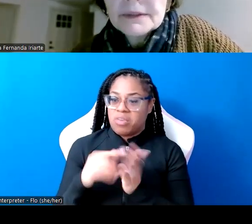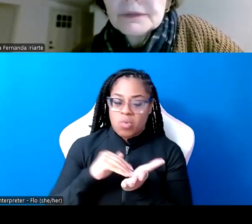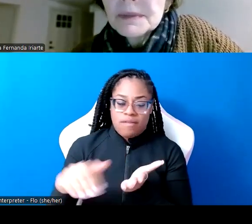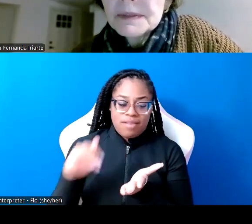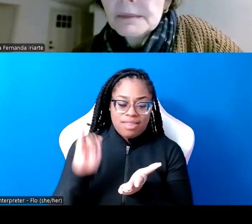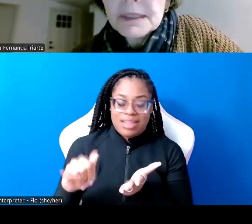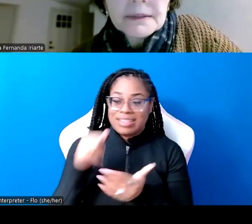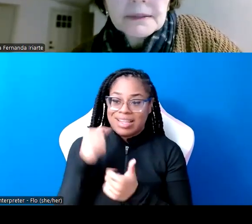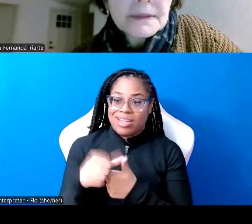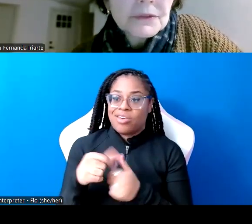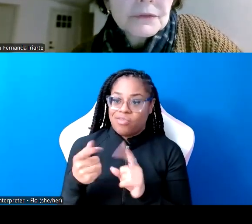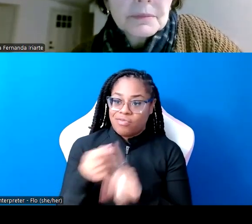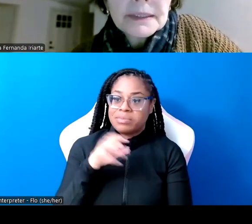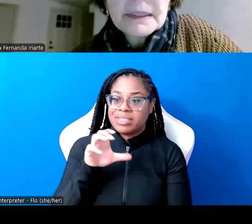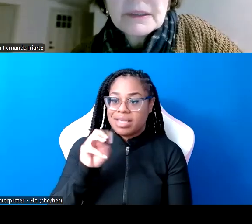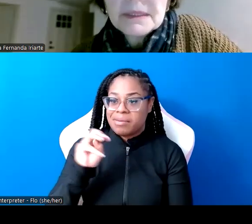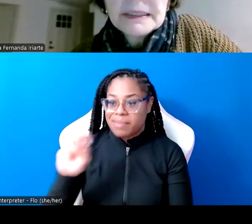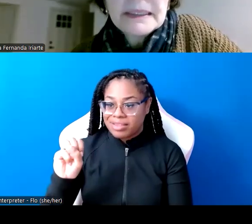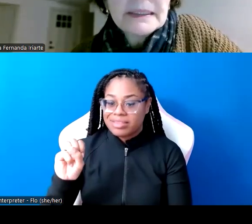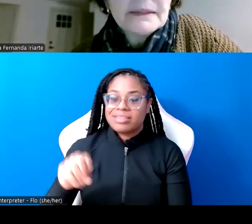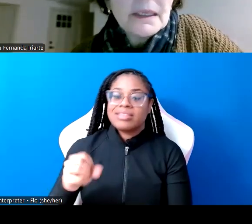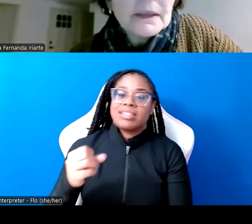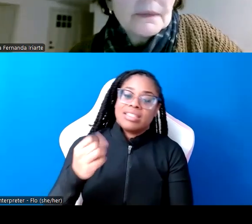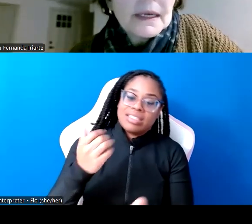from CMS centers for Medicare and Medicaid that,